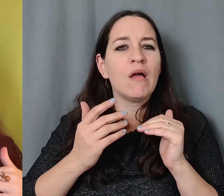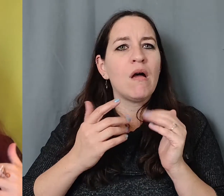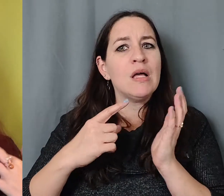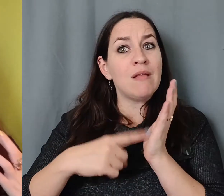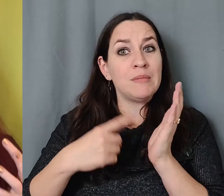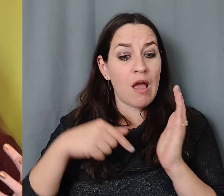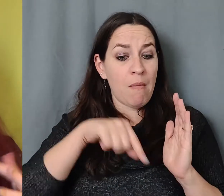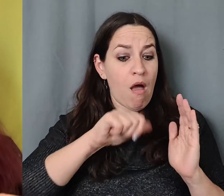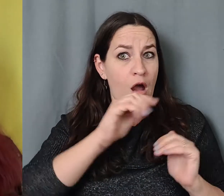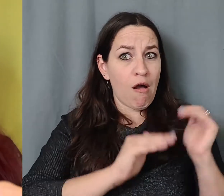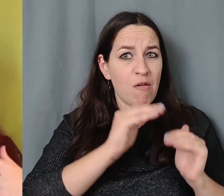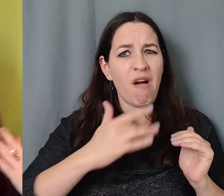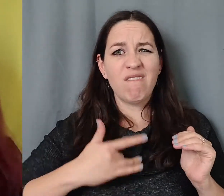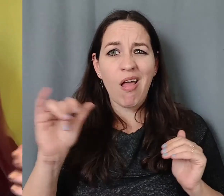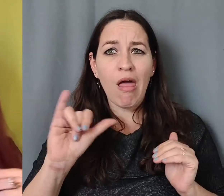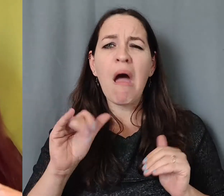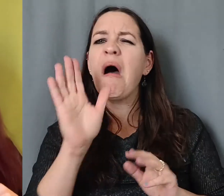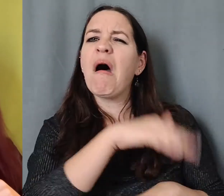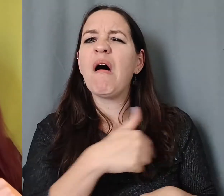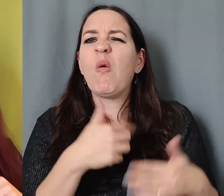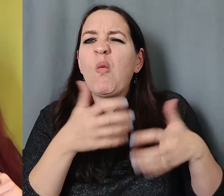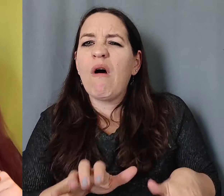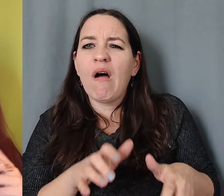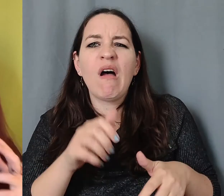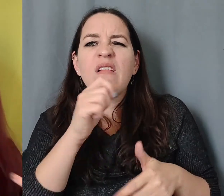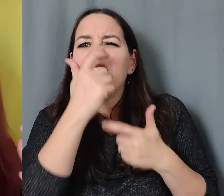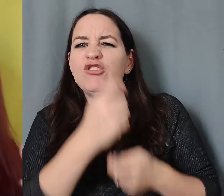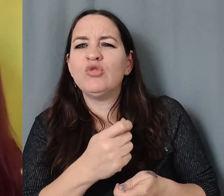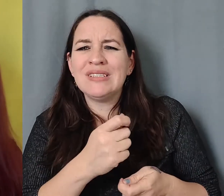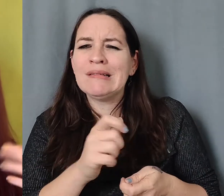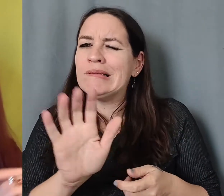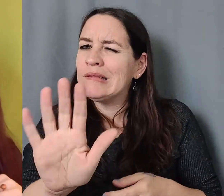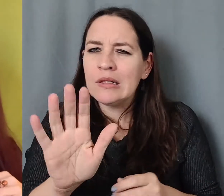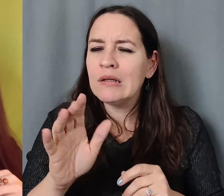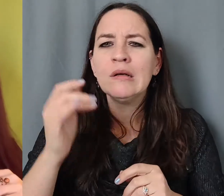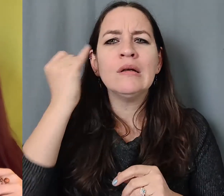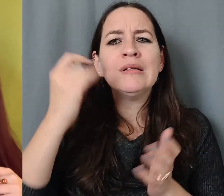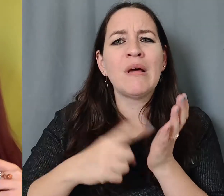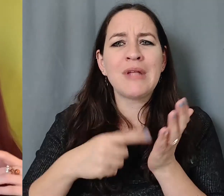So we'll start working on something. Let's say you start learning a language or you start playing the piano or you start doing something and you find that